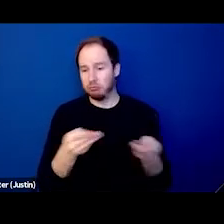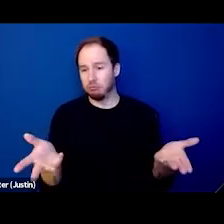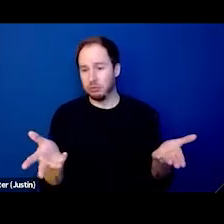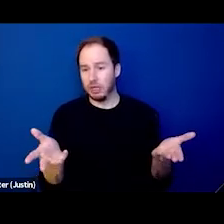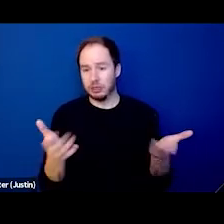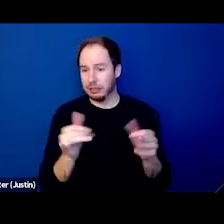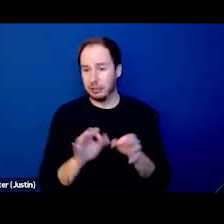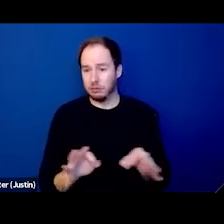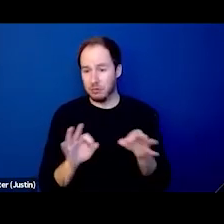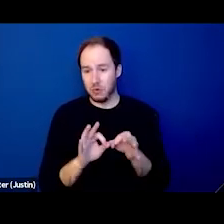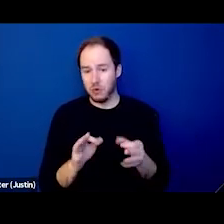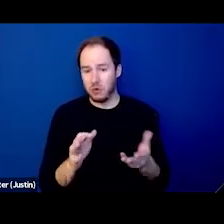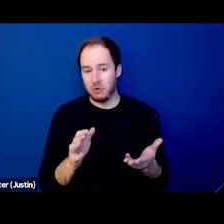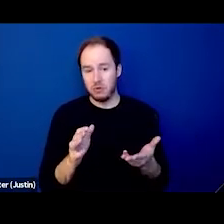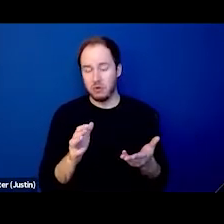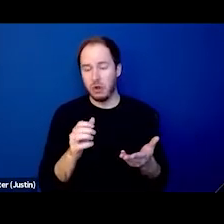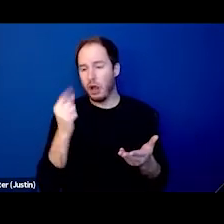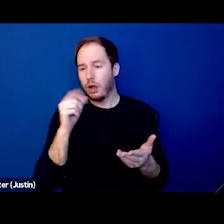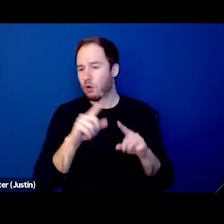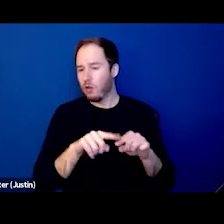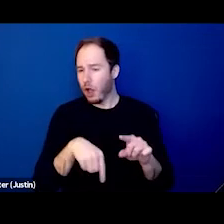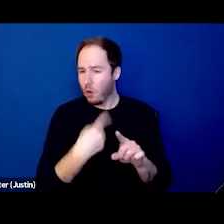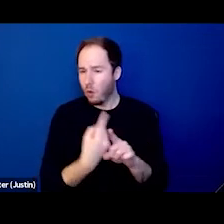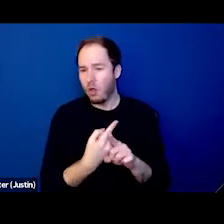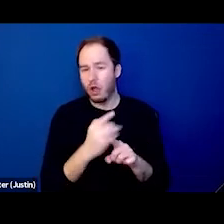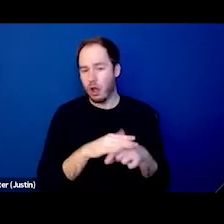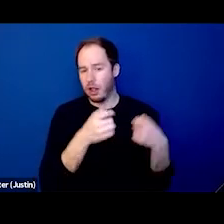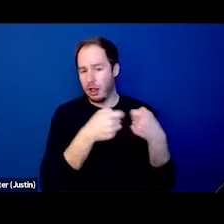I would not suggest relying entirely on electronic communication.